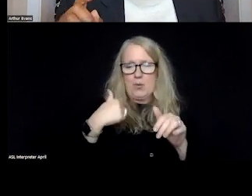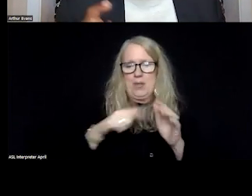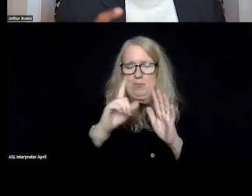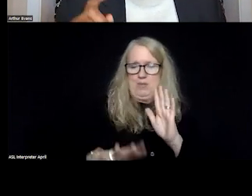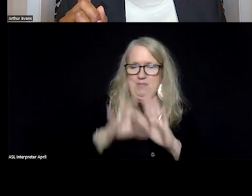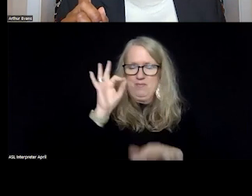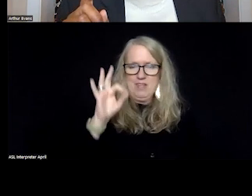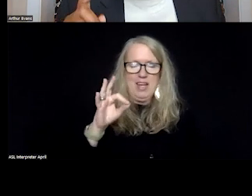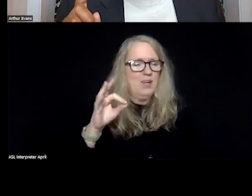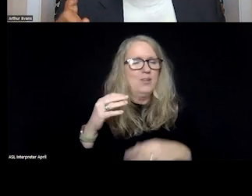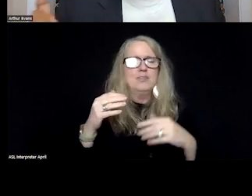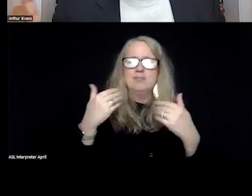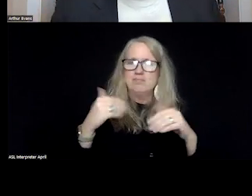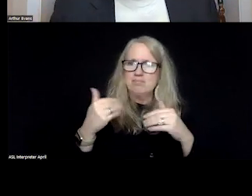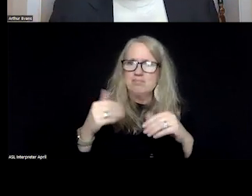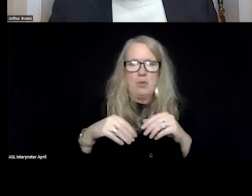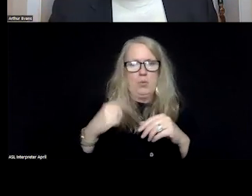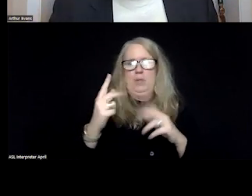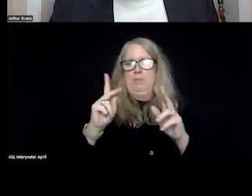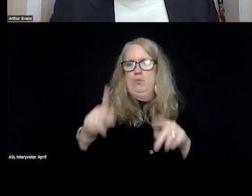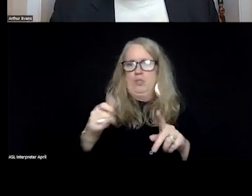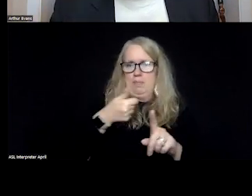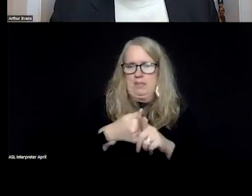INVARIABLY, THERE WAS ONE PERSON THAT WAS SUICIDAL AT THE TIME